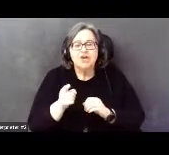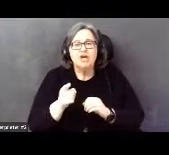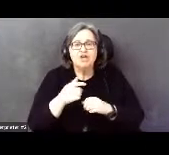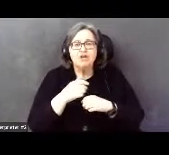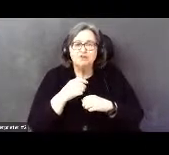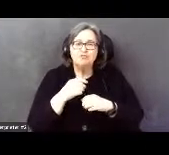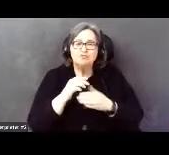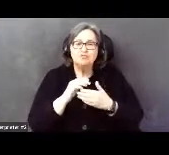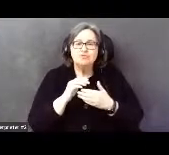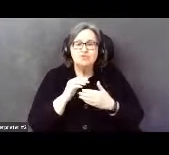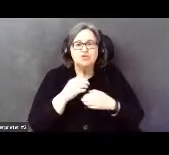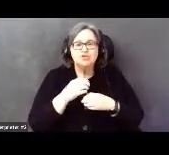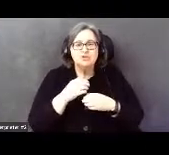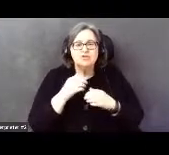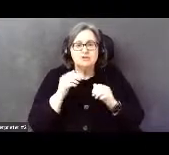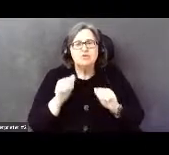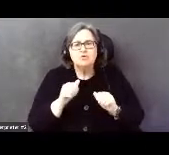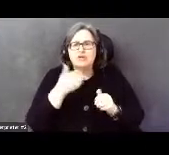really tangible, helpful tips for